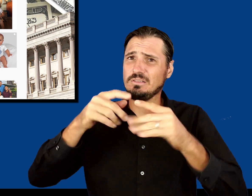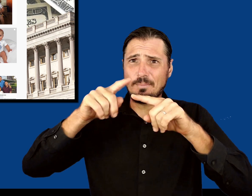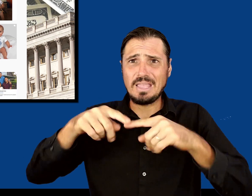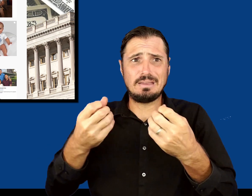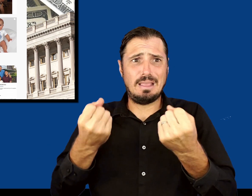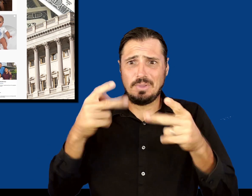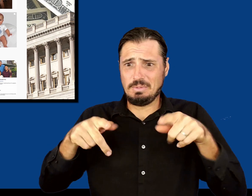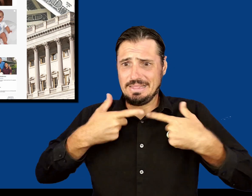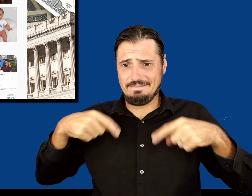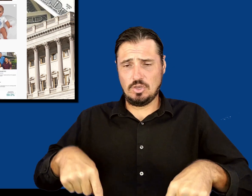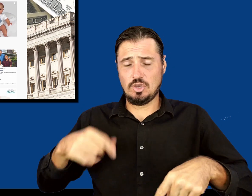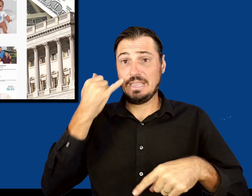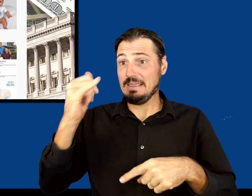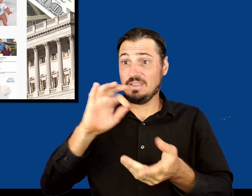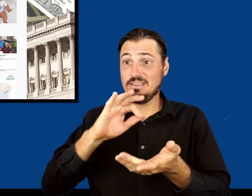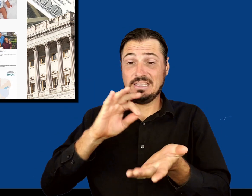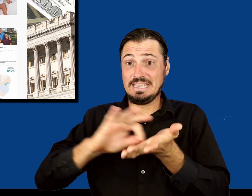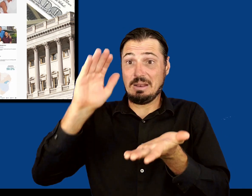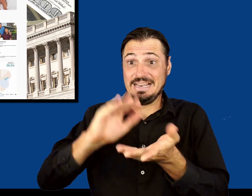money that should be going to us will go somewhere else.